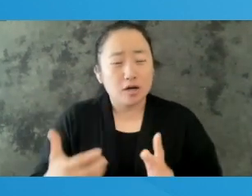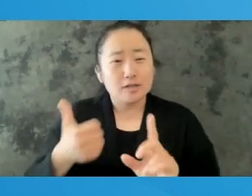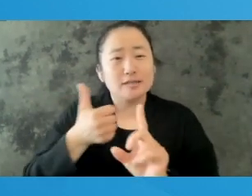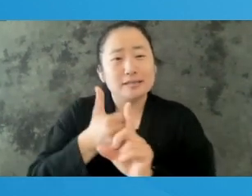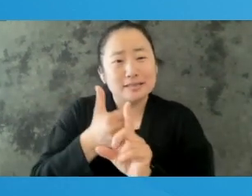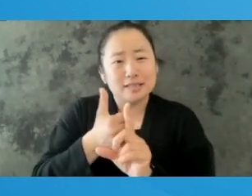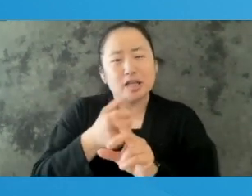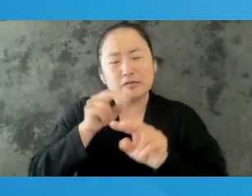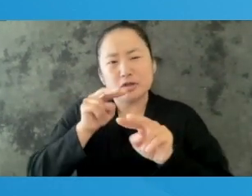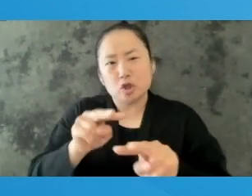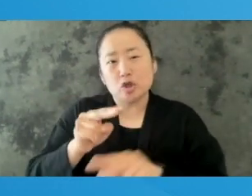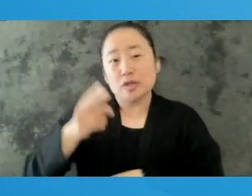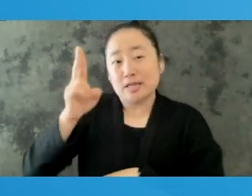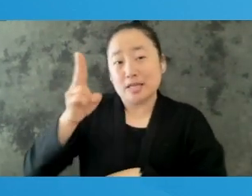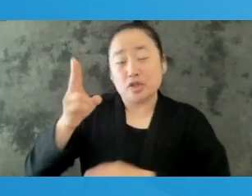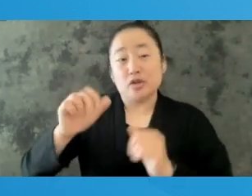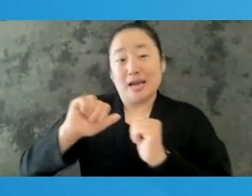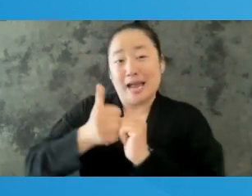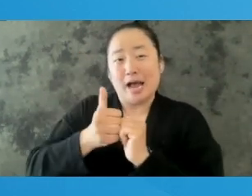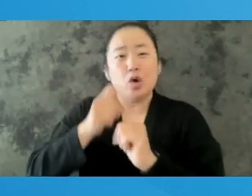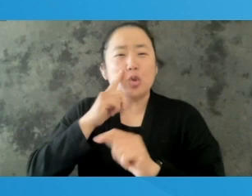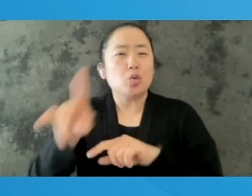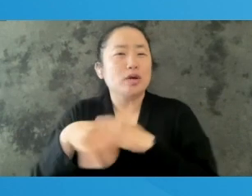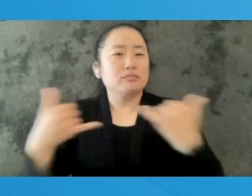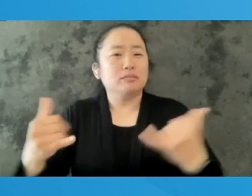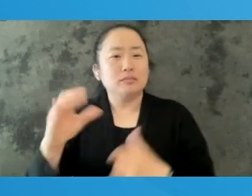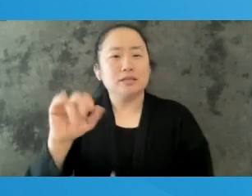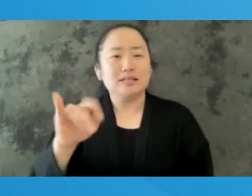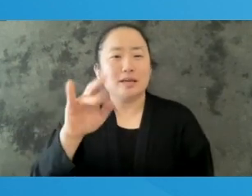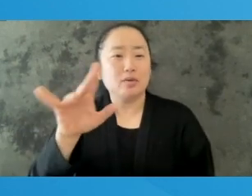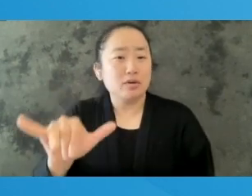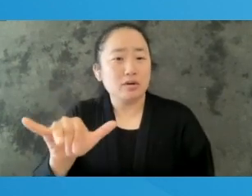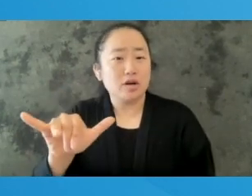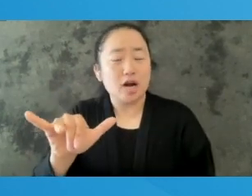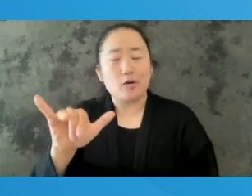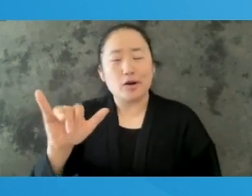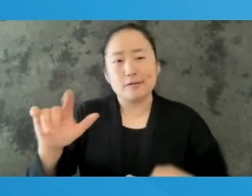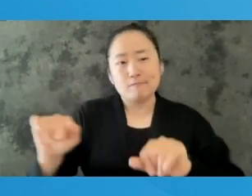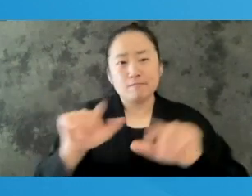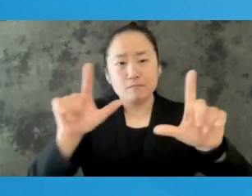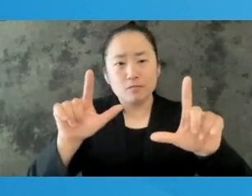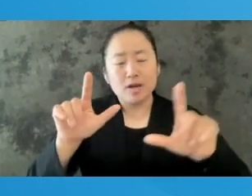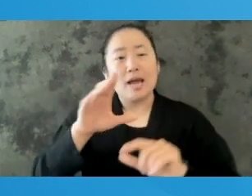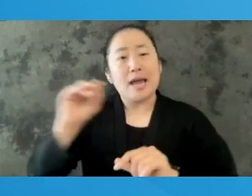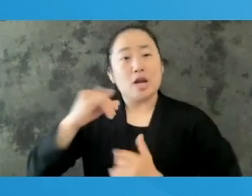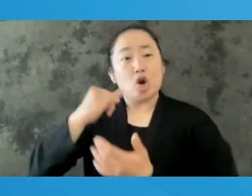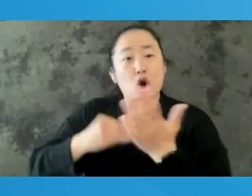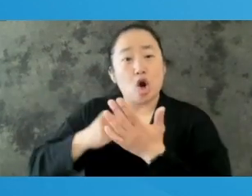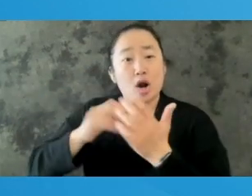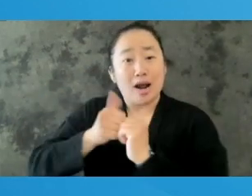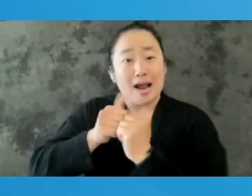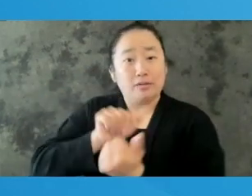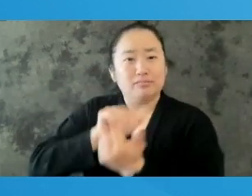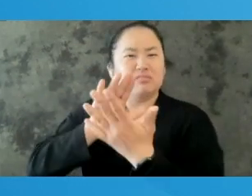lens and using a unique contemporary art-making process. Alright.